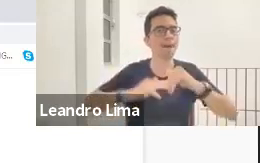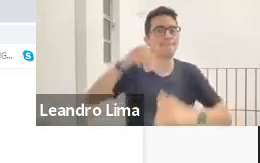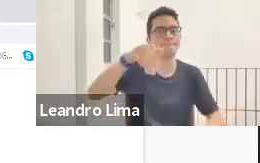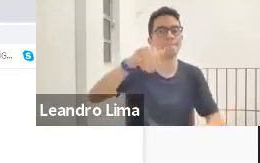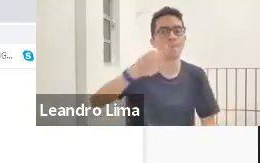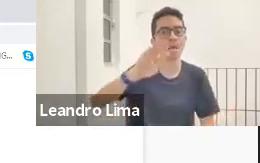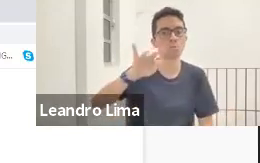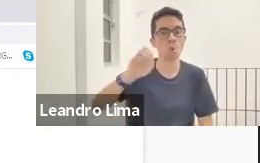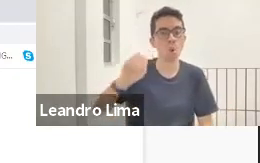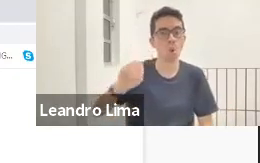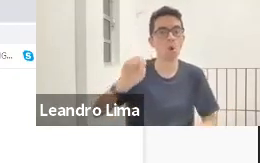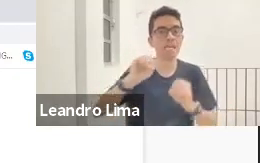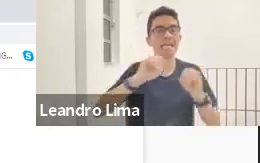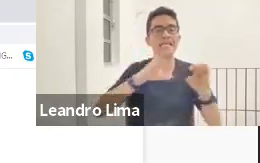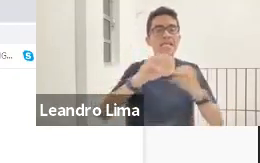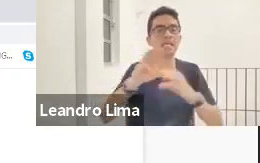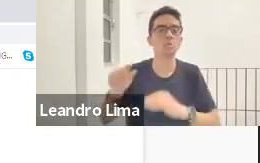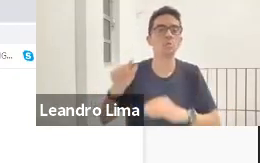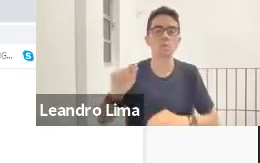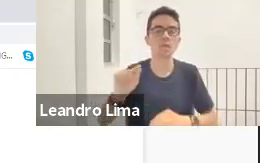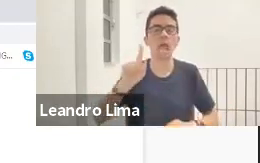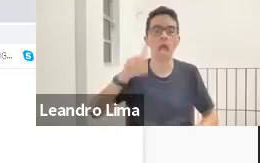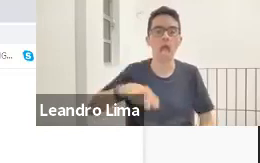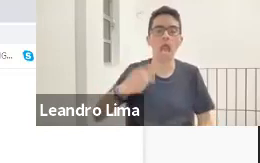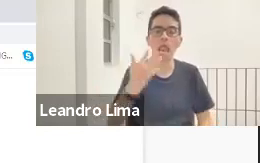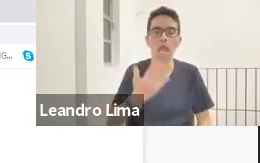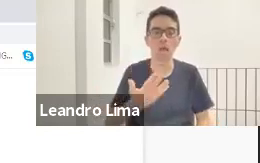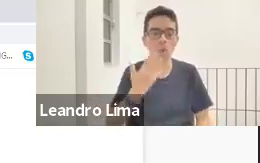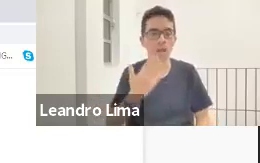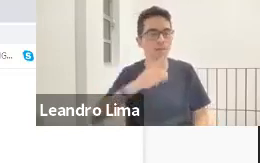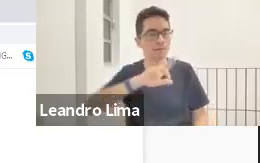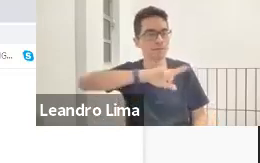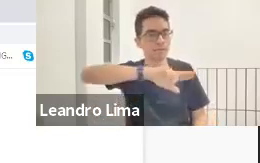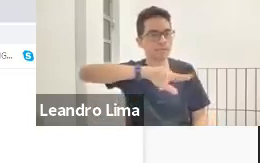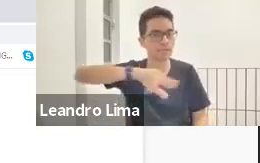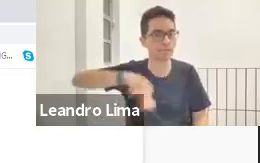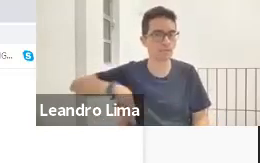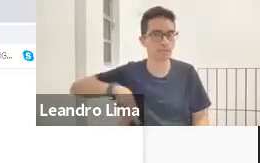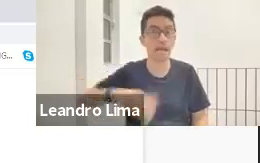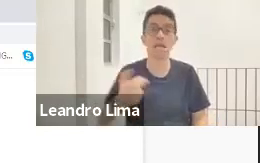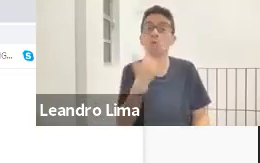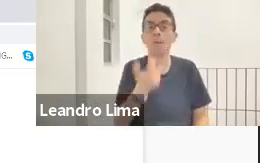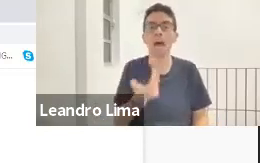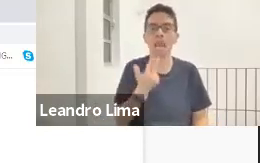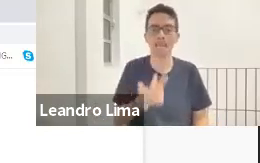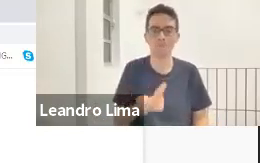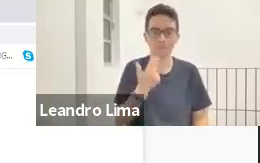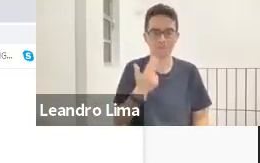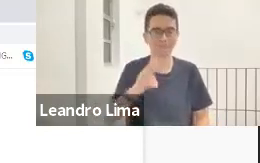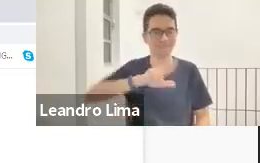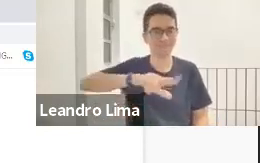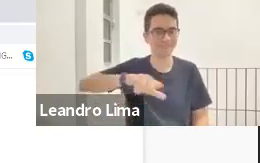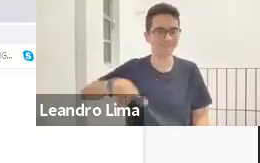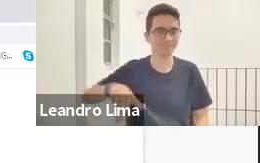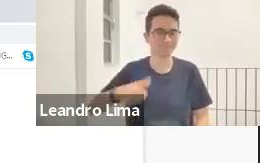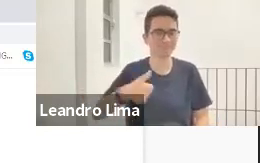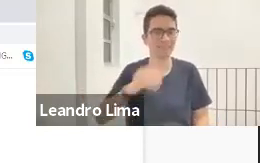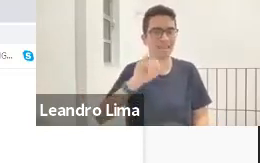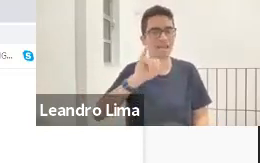d are observing them d are observing and they're working with feature inside working with feature in service. So working with feature in service in service. Some of them are red, teachers themselves.